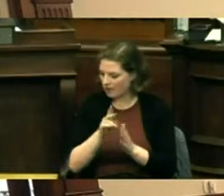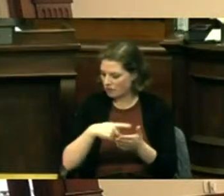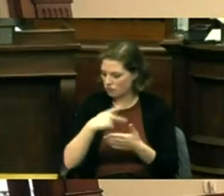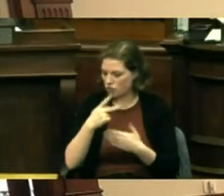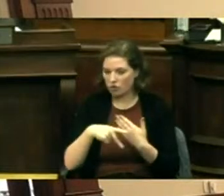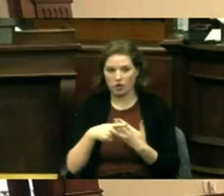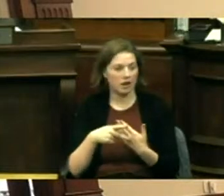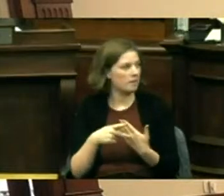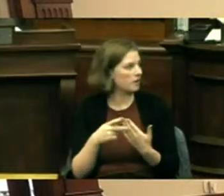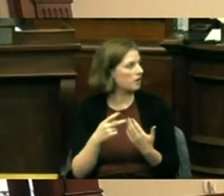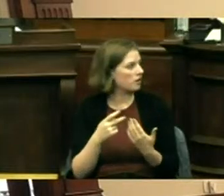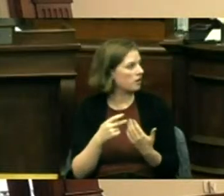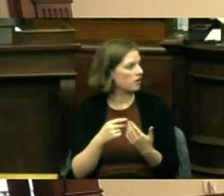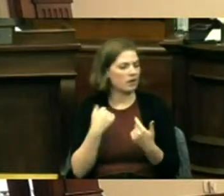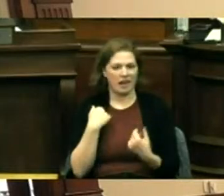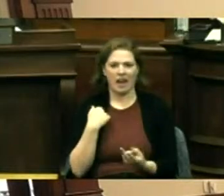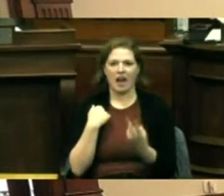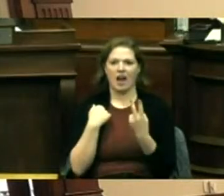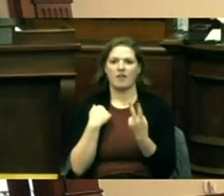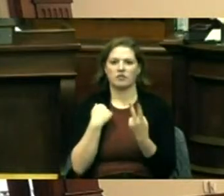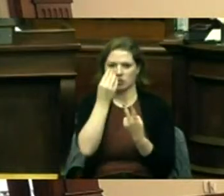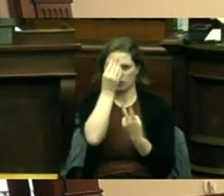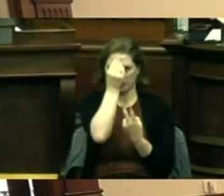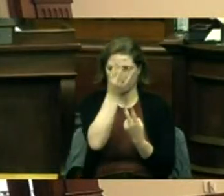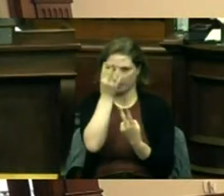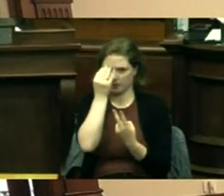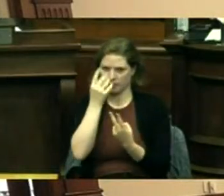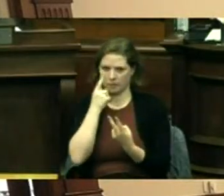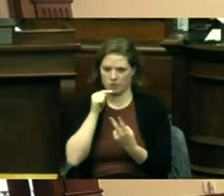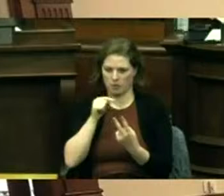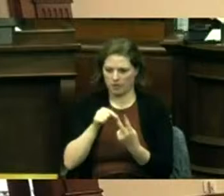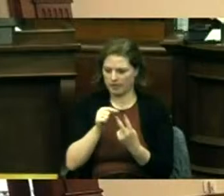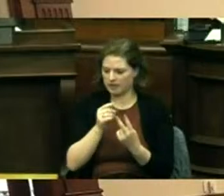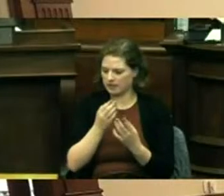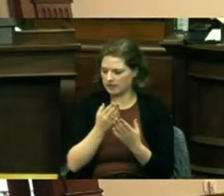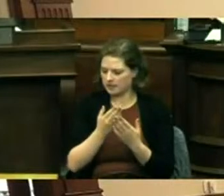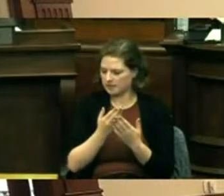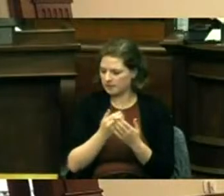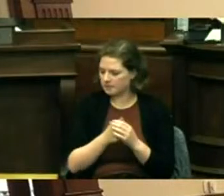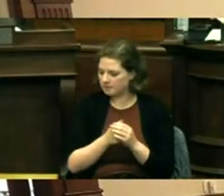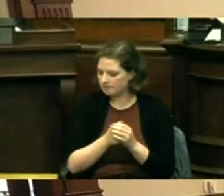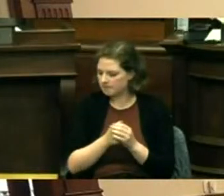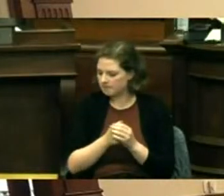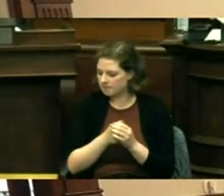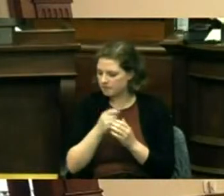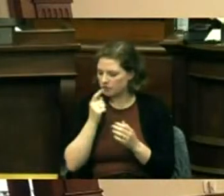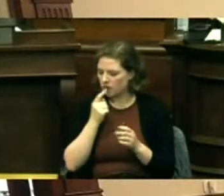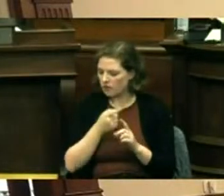brother's Keeper. My brother's Keeper youth Growth and Development program. These.